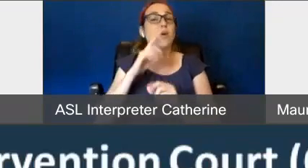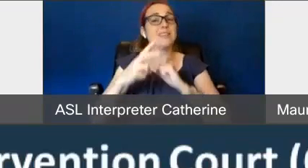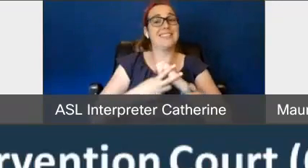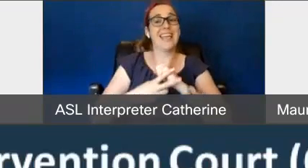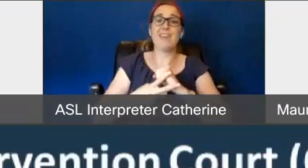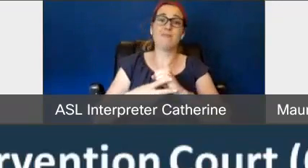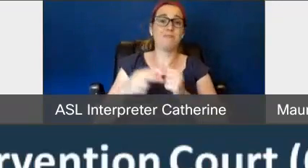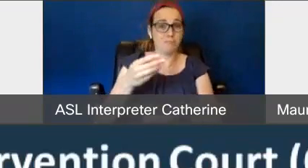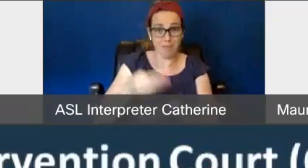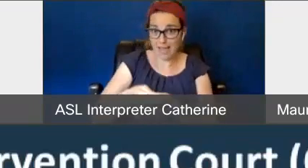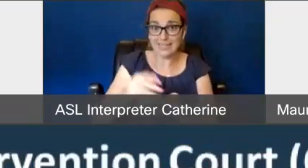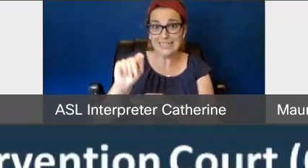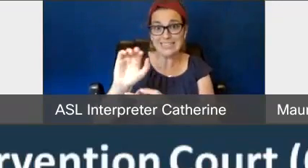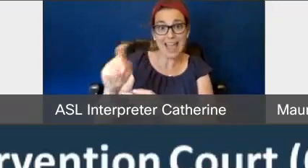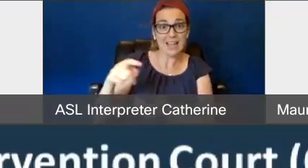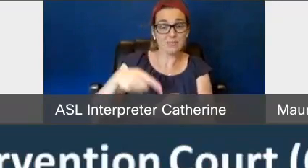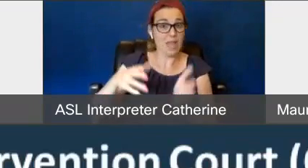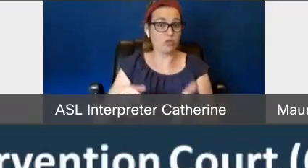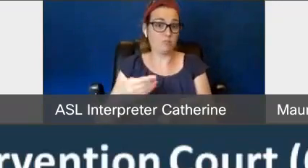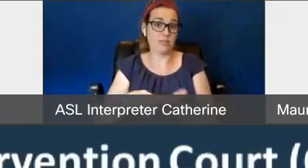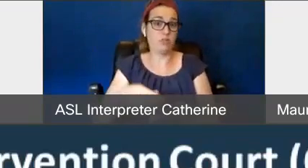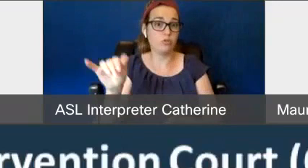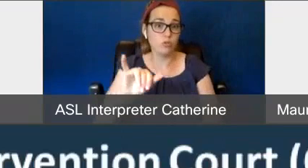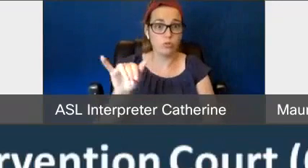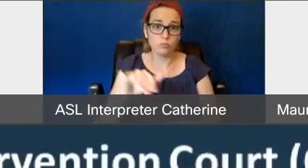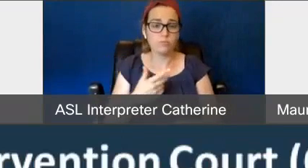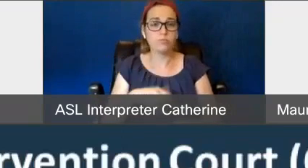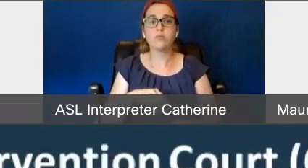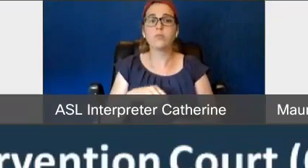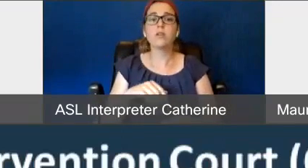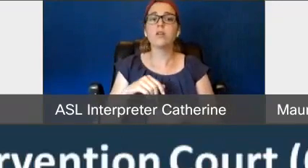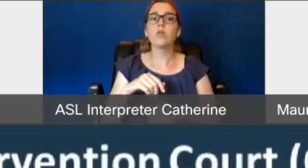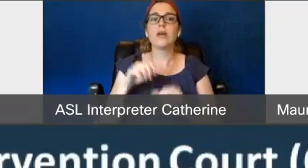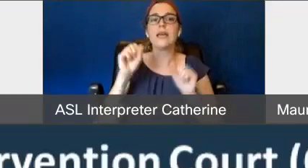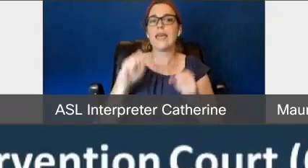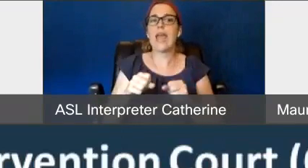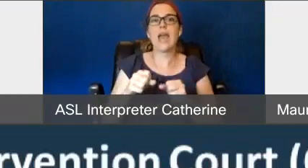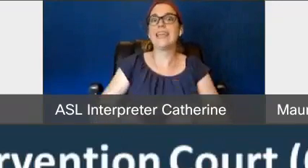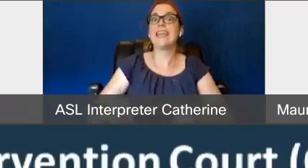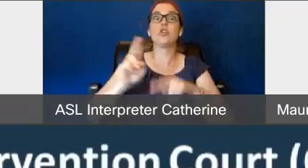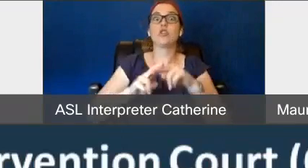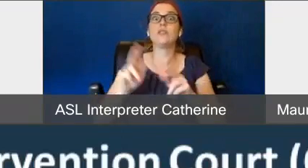they don't come back. You can increase completion rates and most importantly, you have increased functional outcomes,